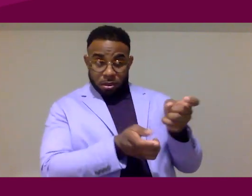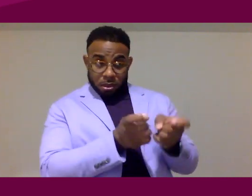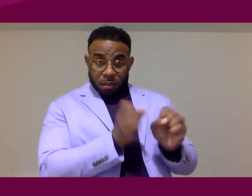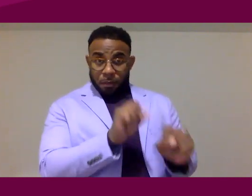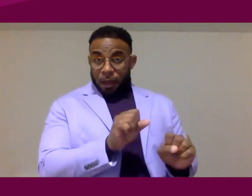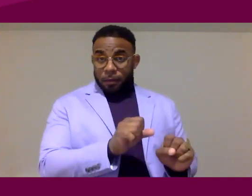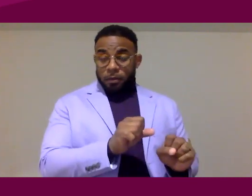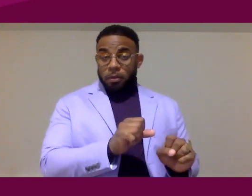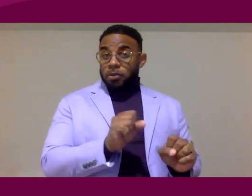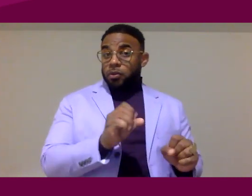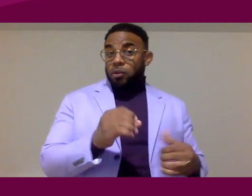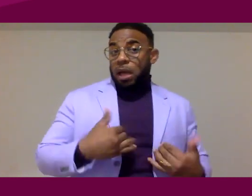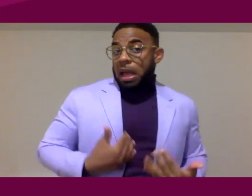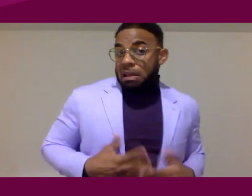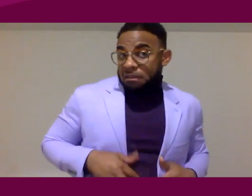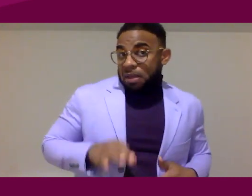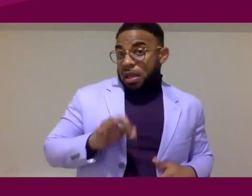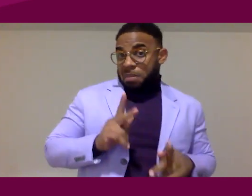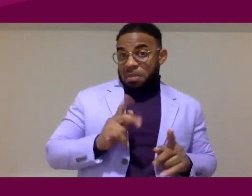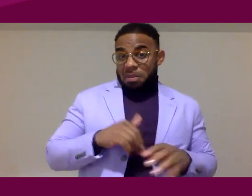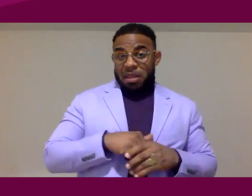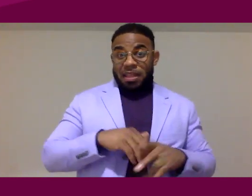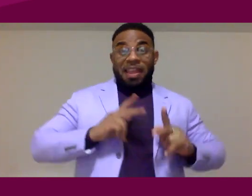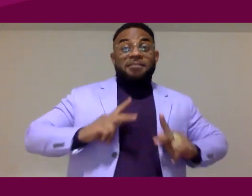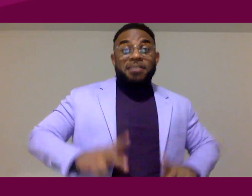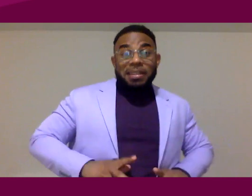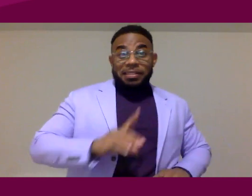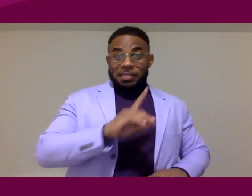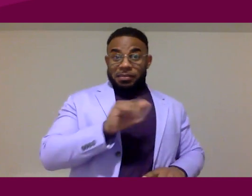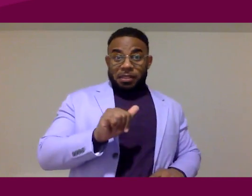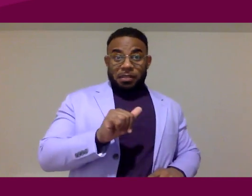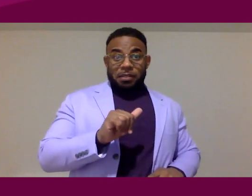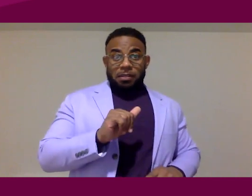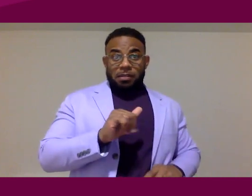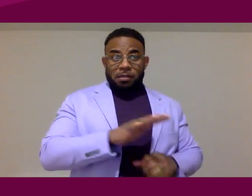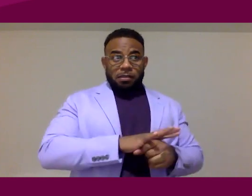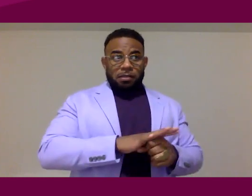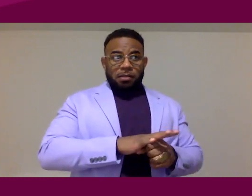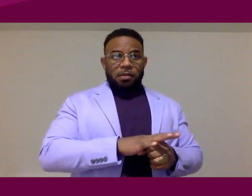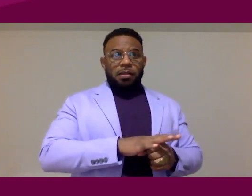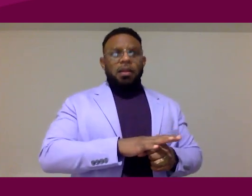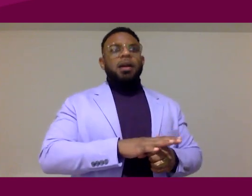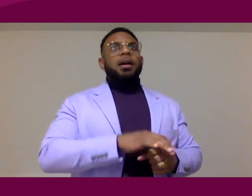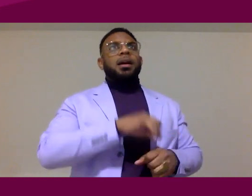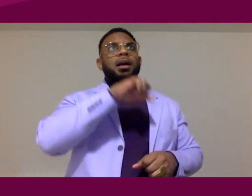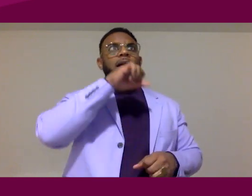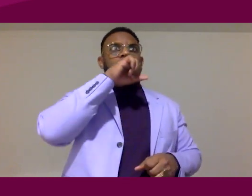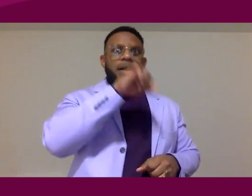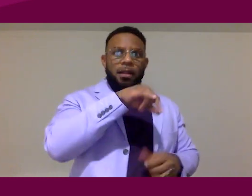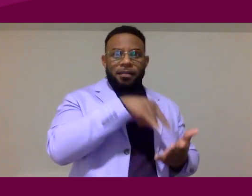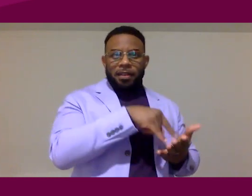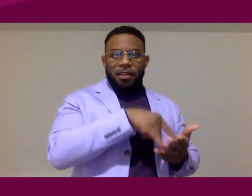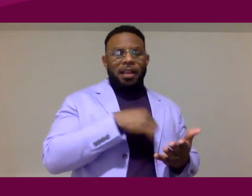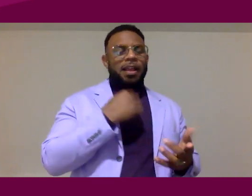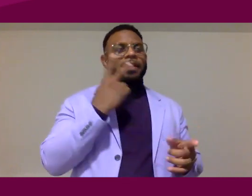And so I found people in the physical disability realm really love Androids and I've seen some